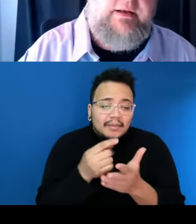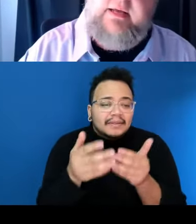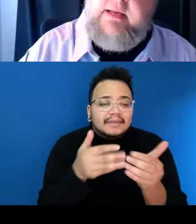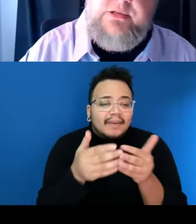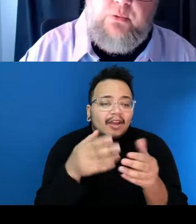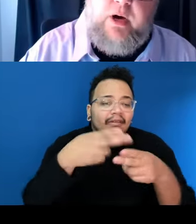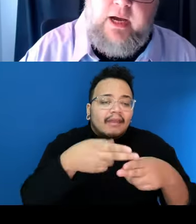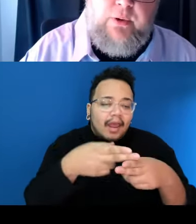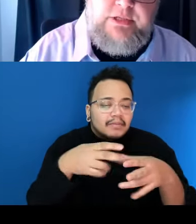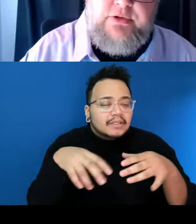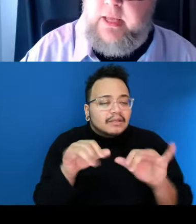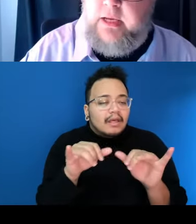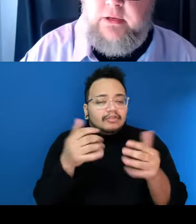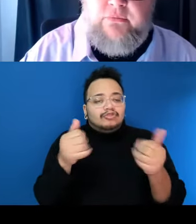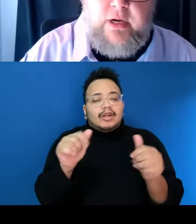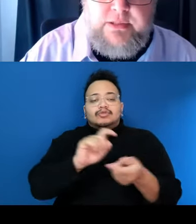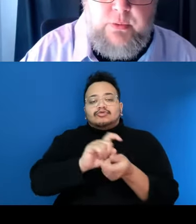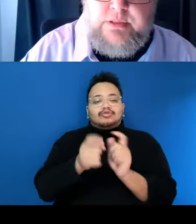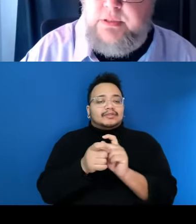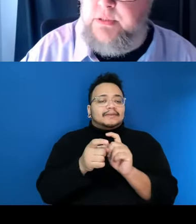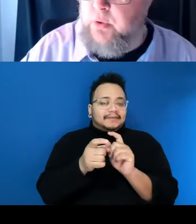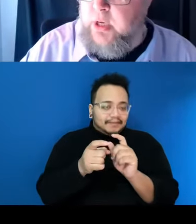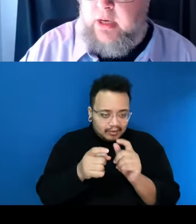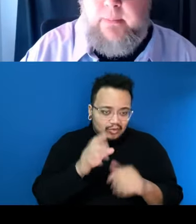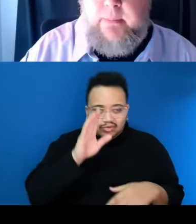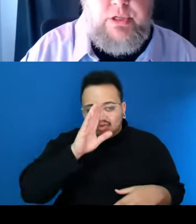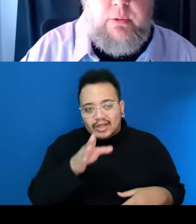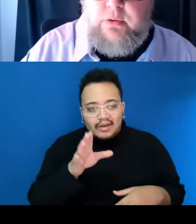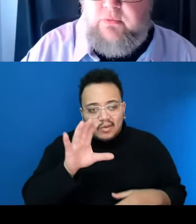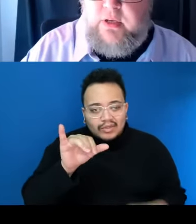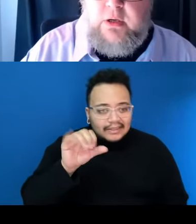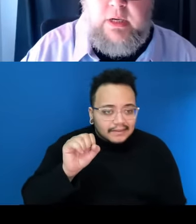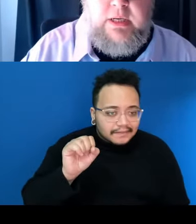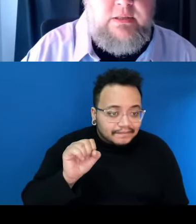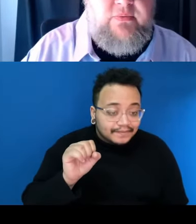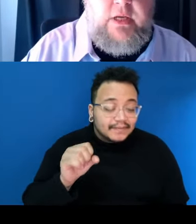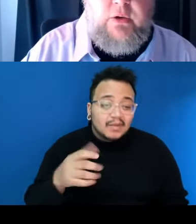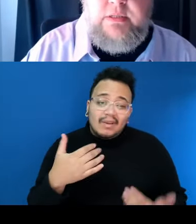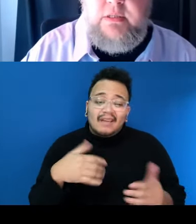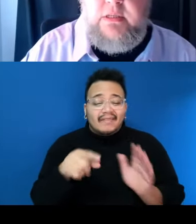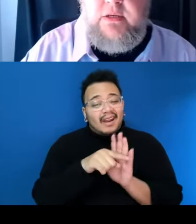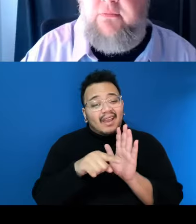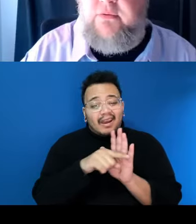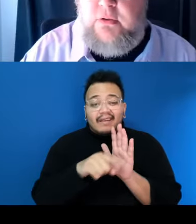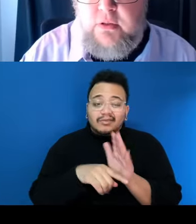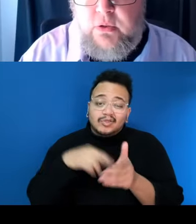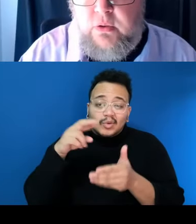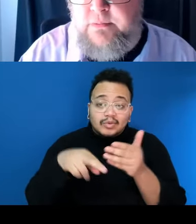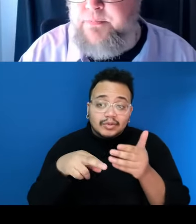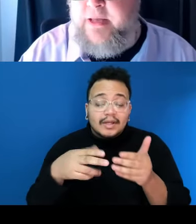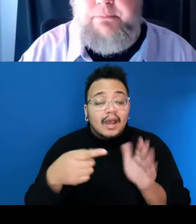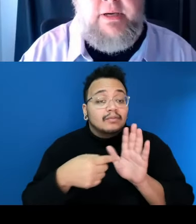And it has a wide range of negative consequences. So, I'm gonna share with you a video, and again this video is a few years old,